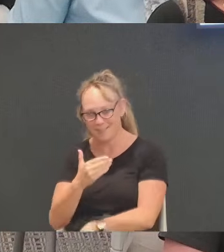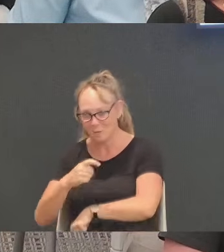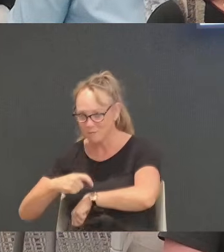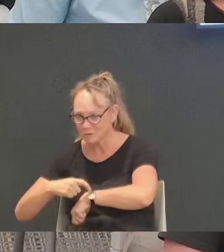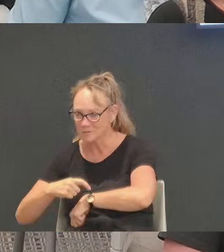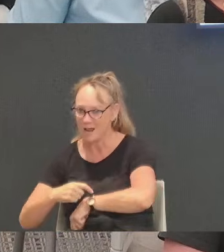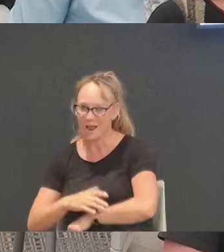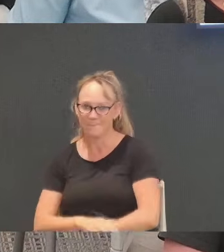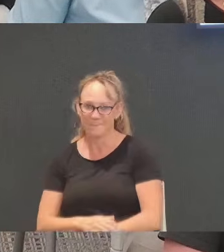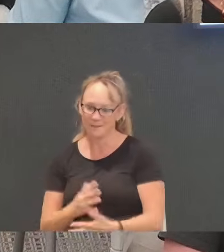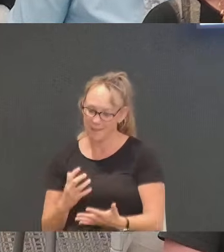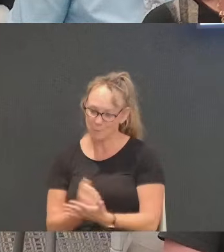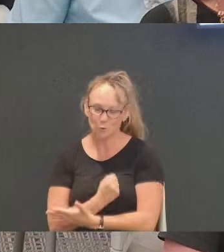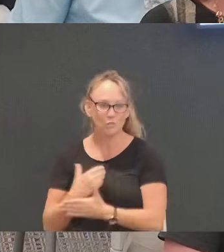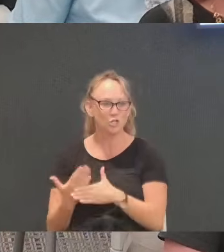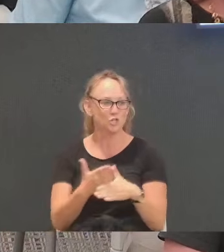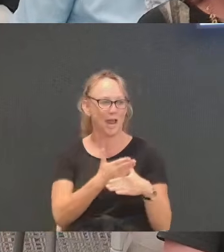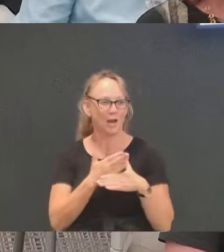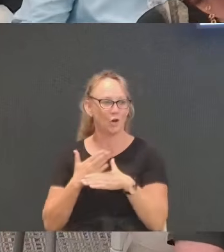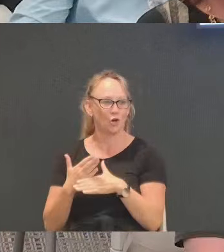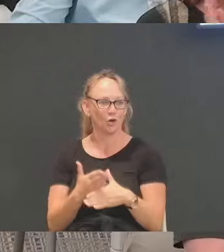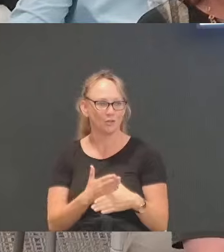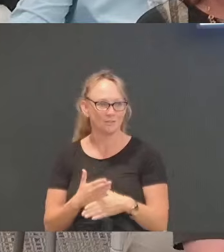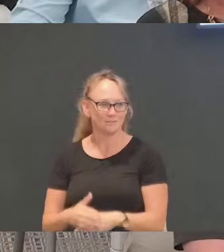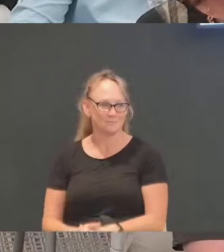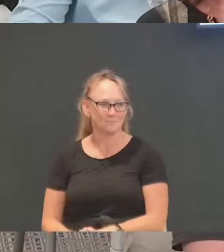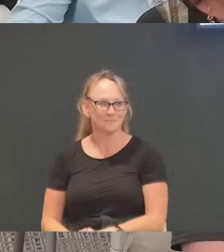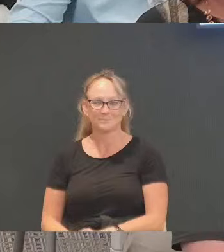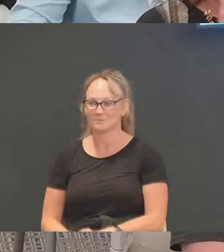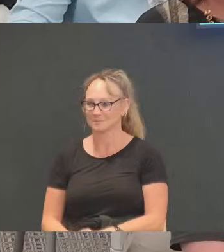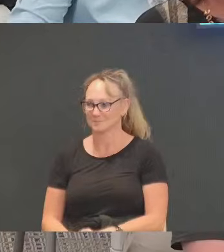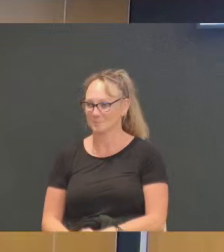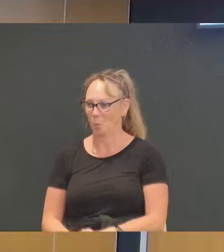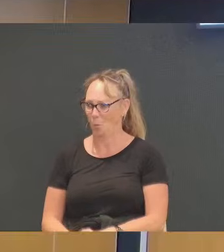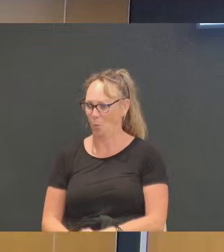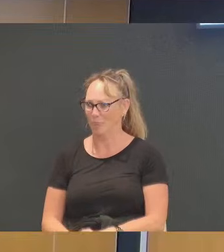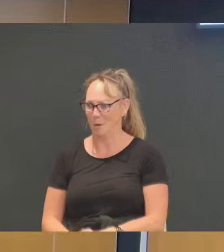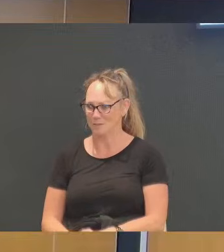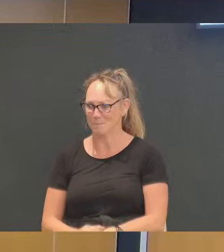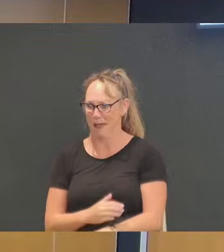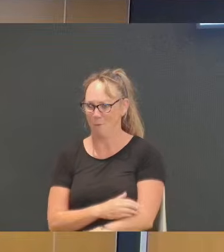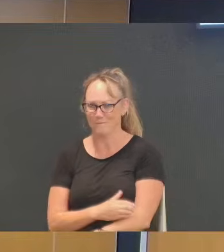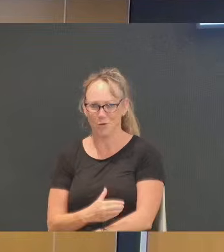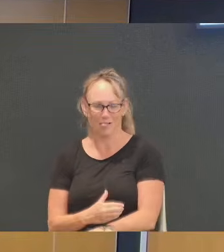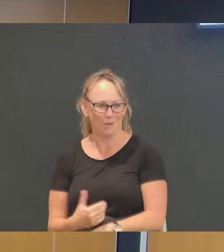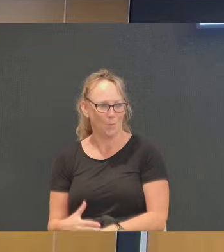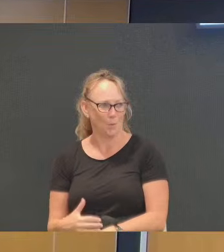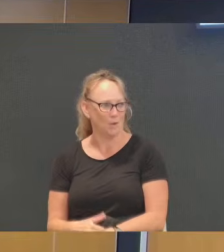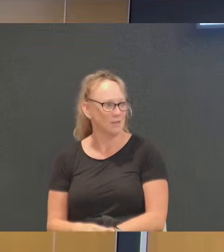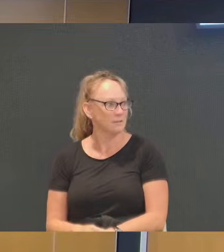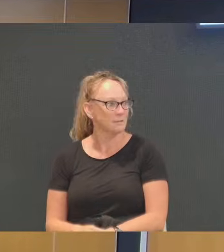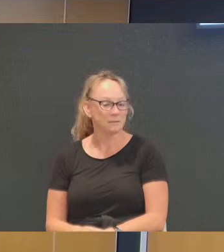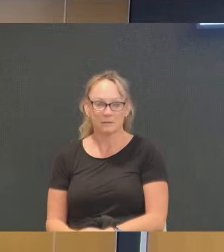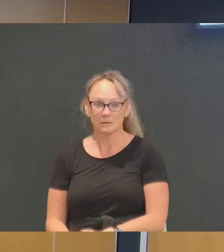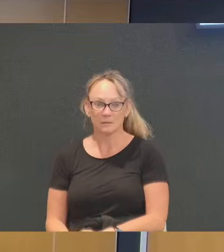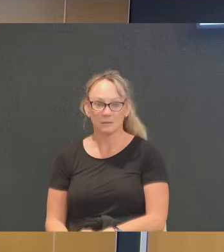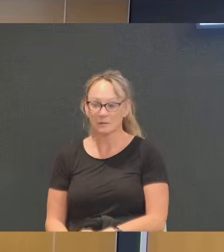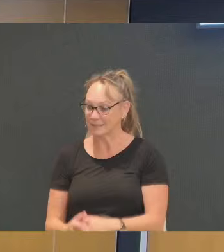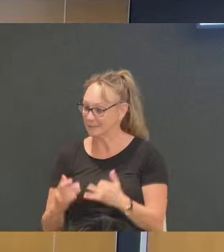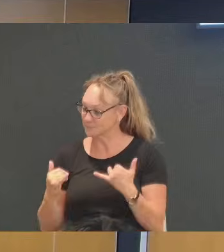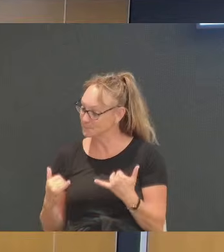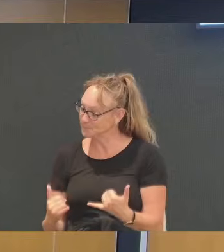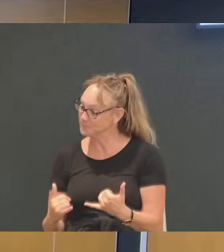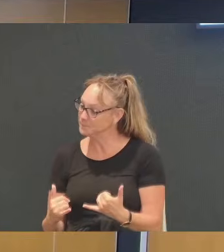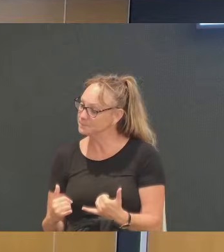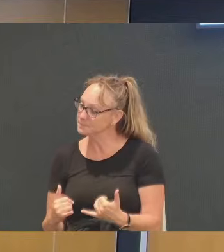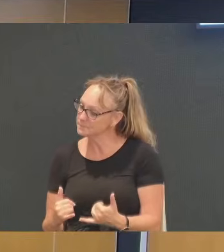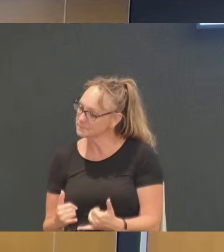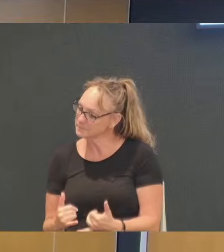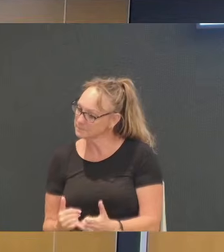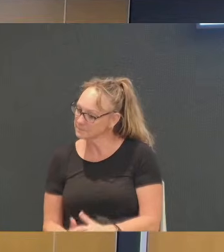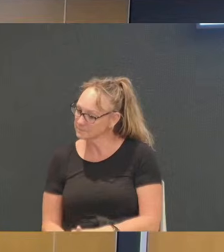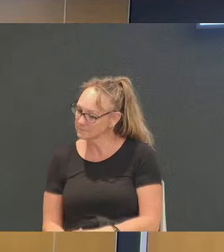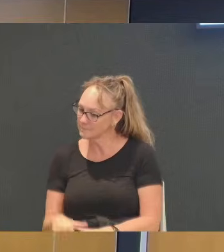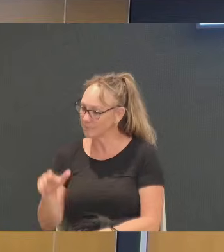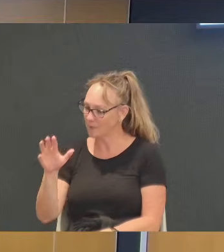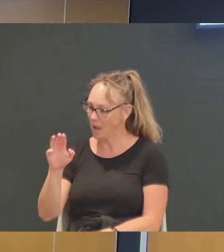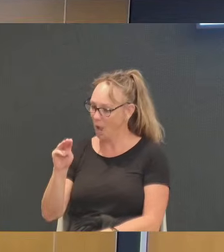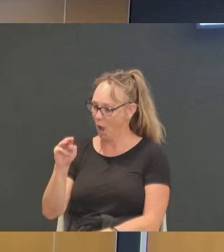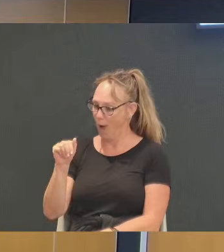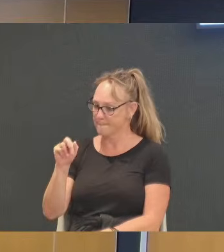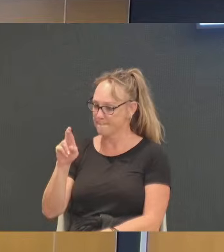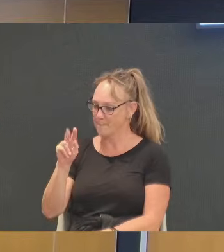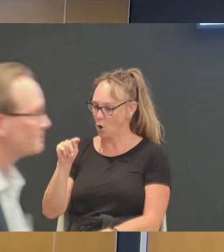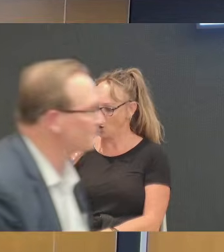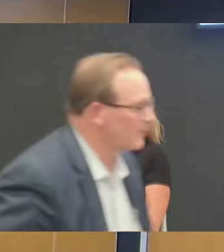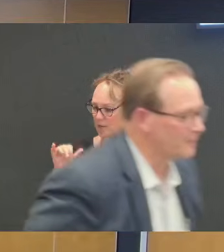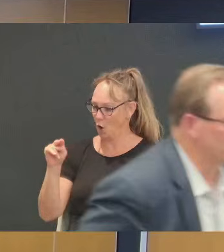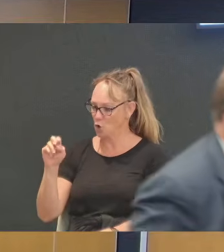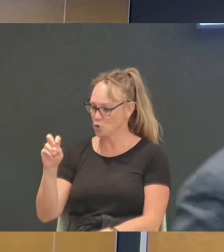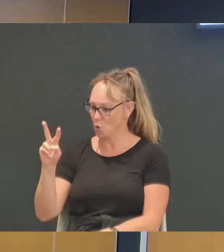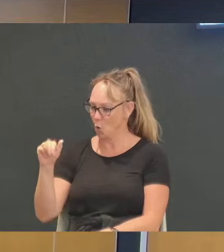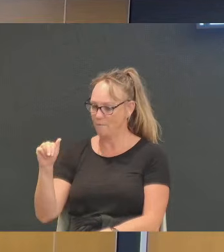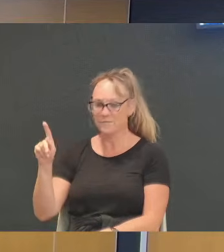share. Thank you. Good. Yeah. Marty Novakov, welcome.